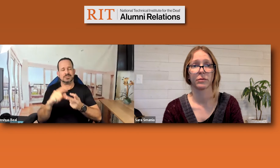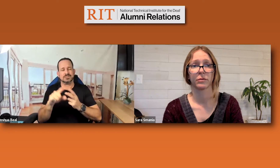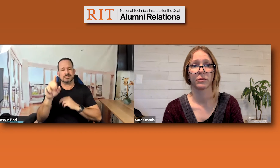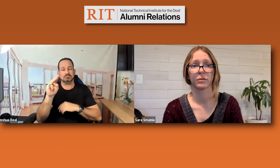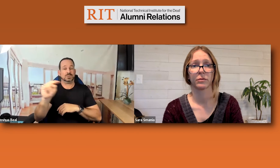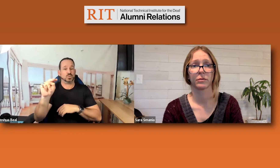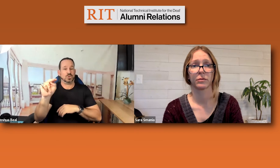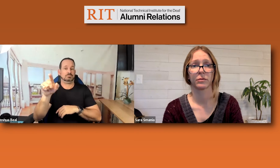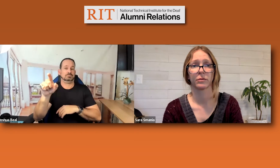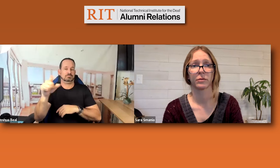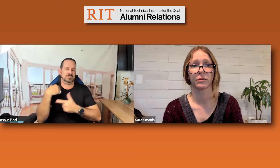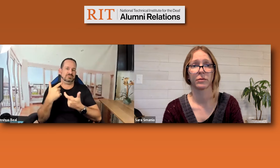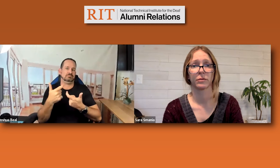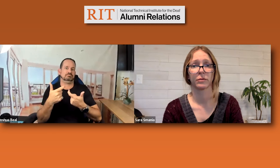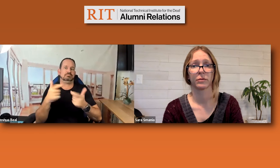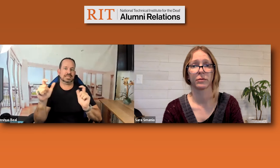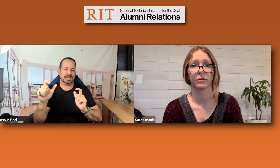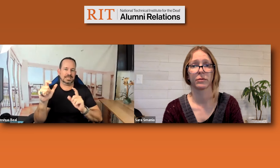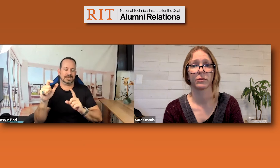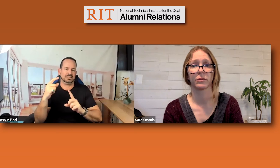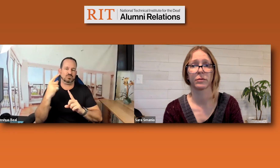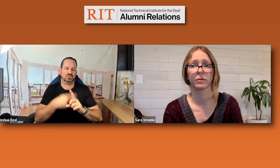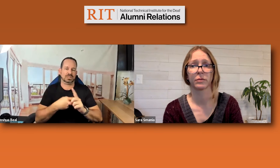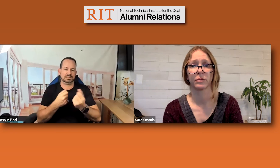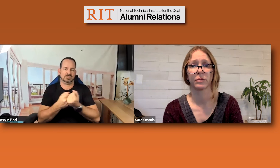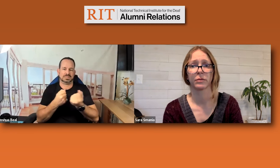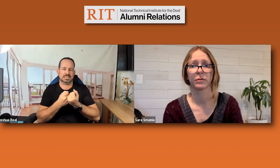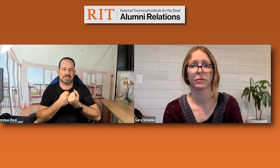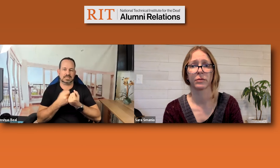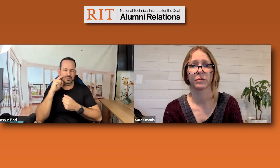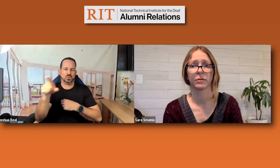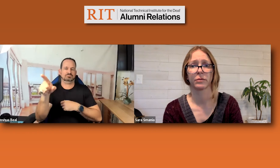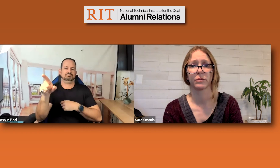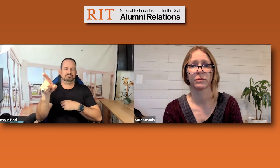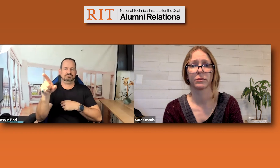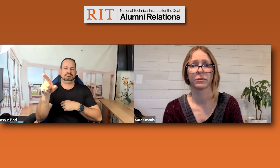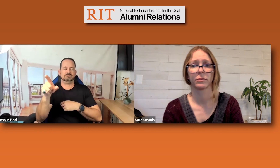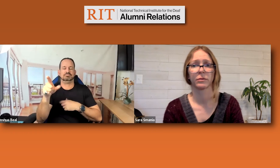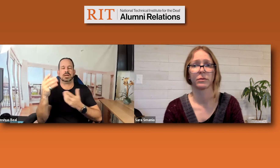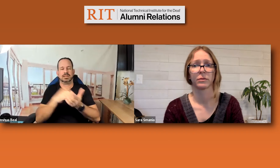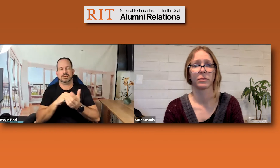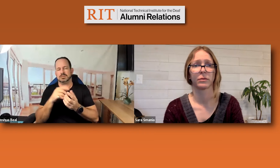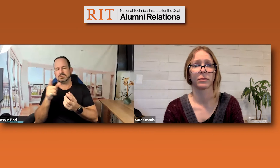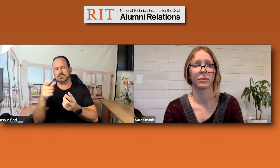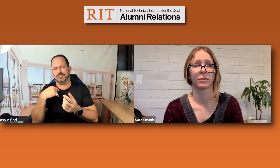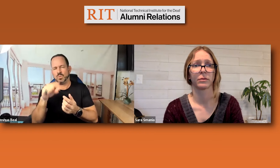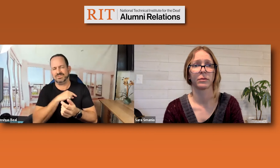Minnesota has a larger credit for renters,